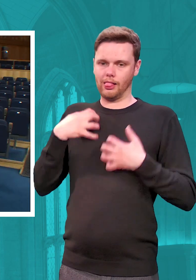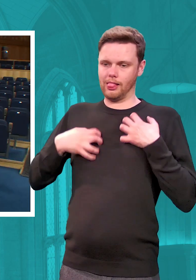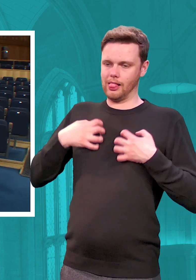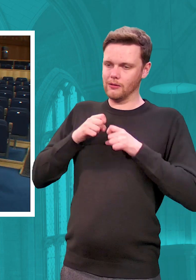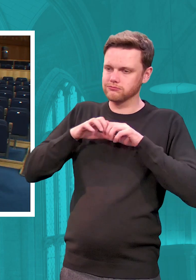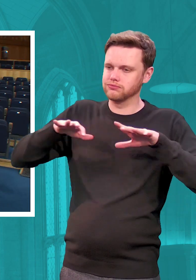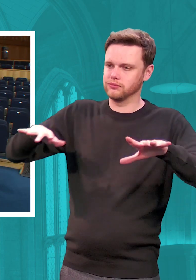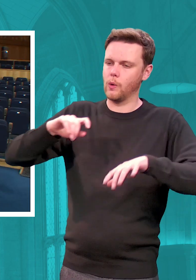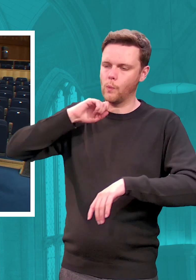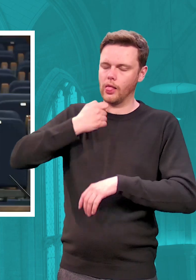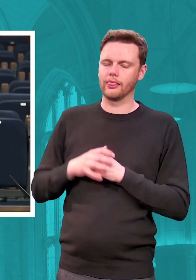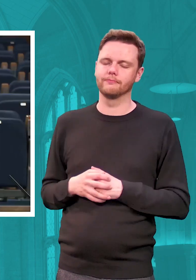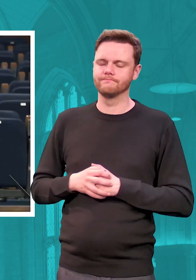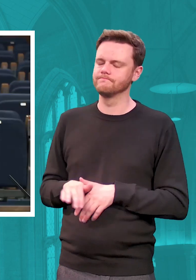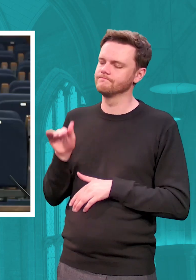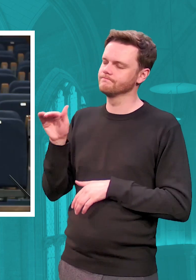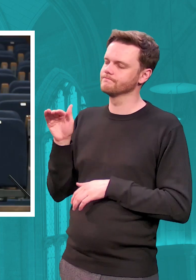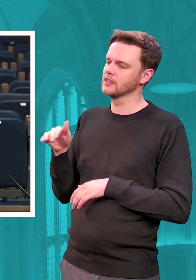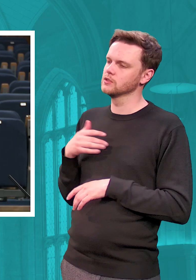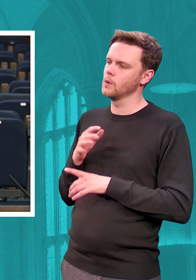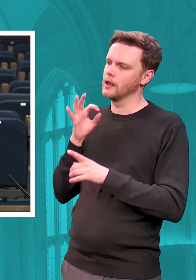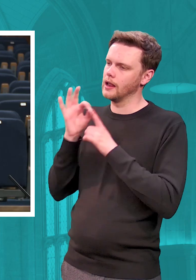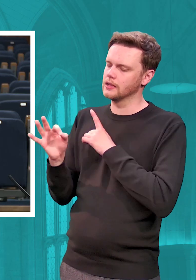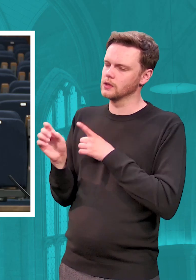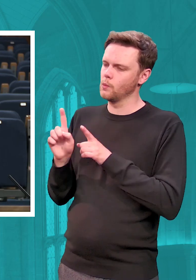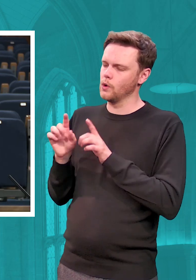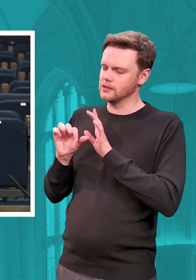John, tell us finally, what has been the hardest thing about the work of the Trustees?